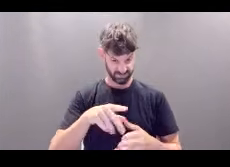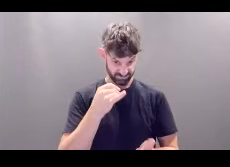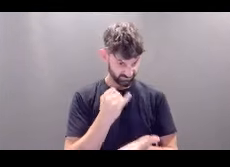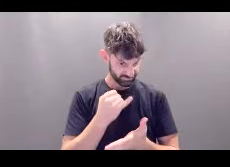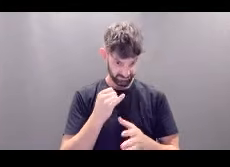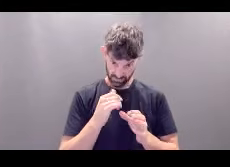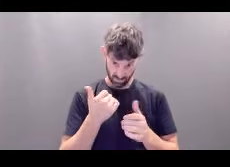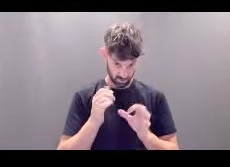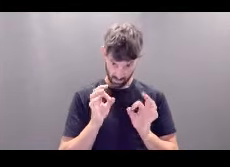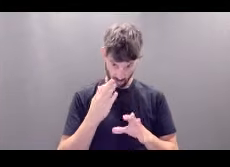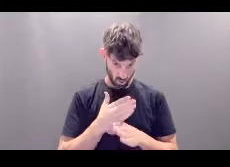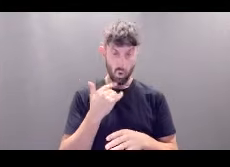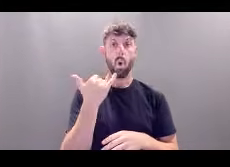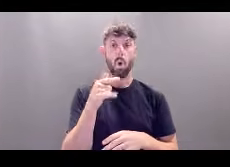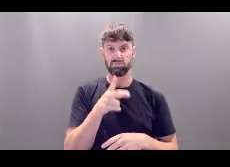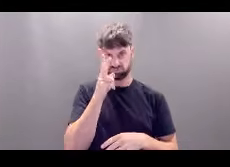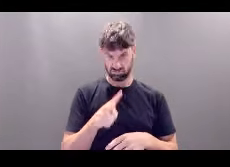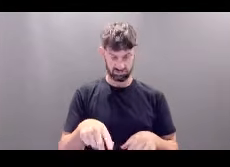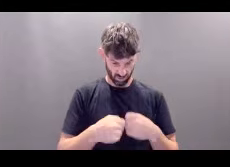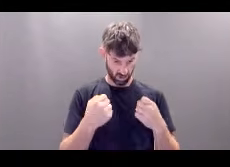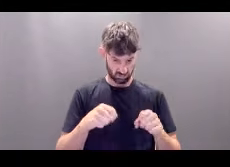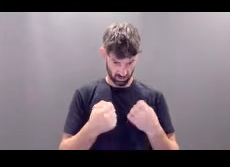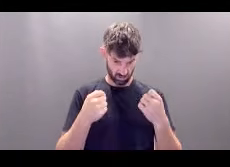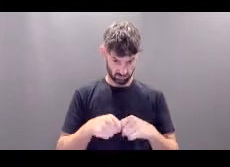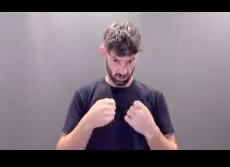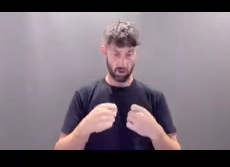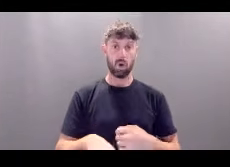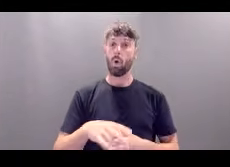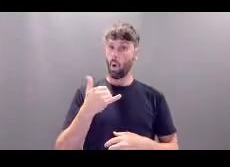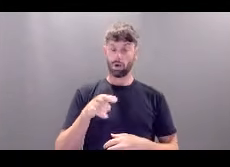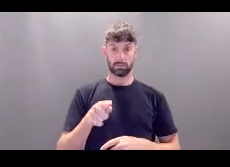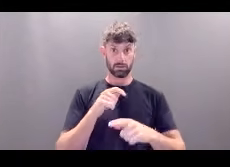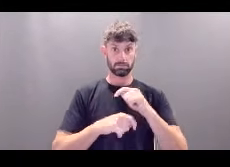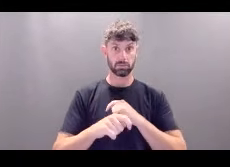keeps breaking down, if it's dangerous to keep using or